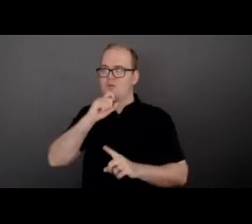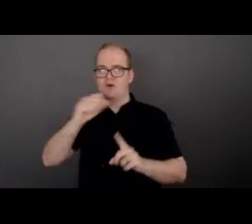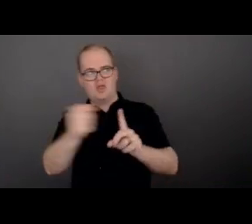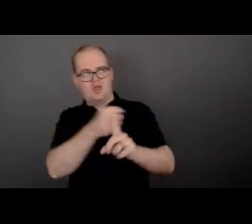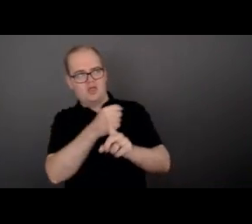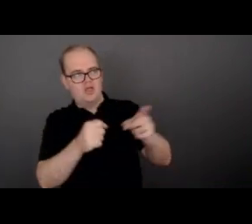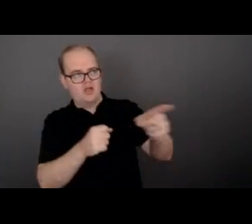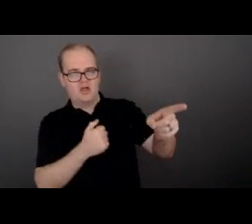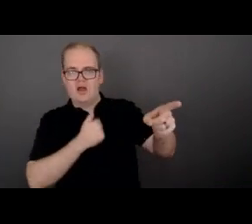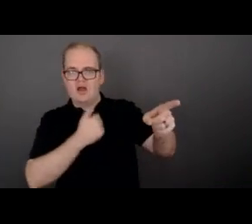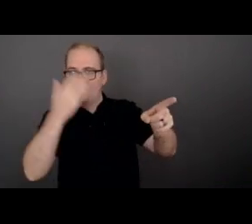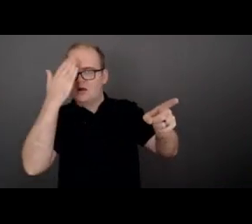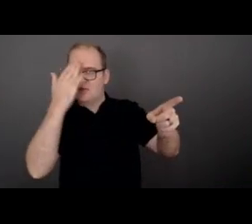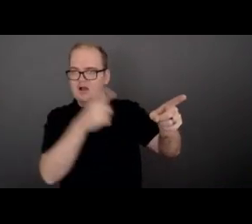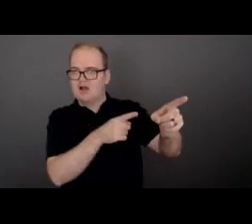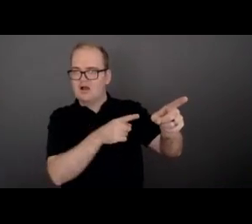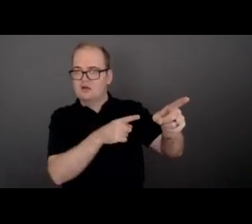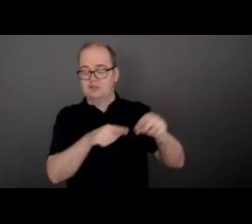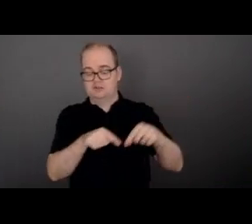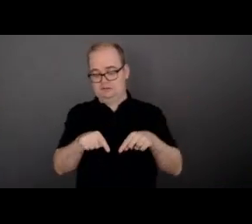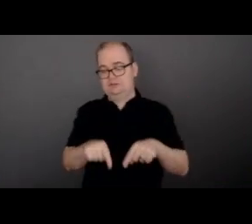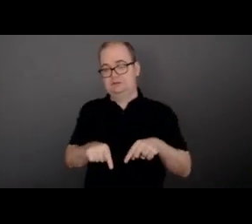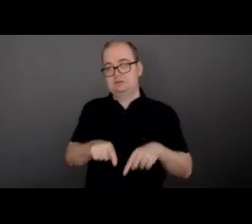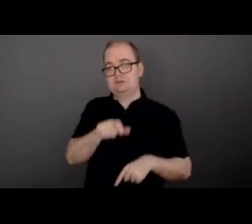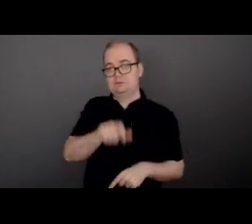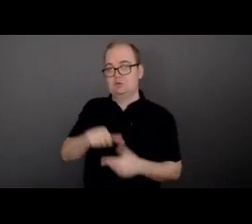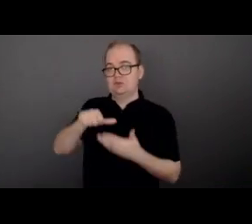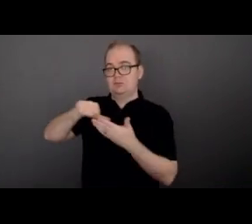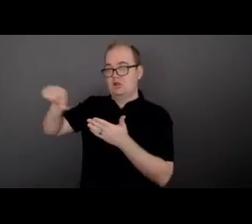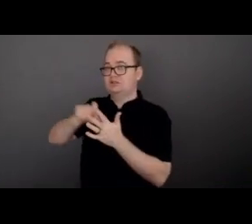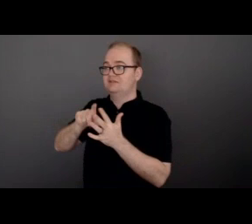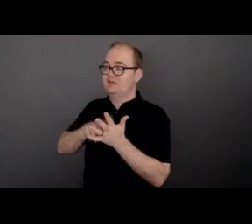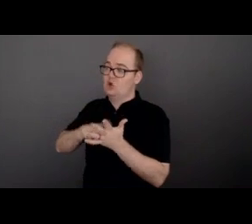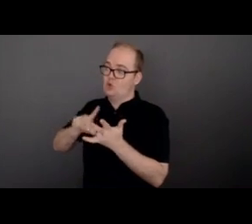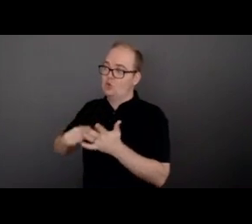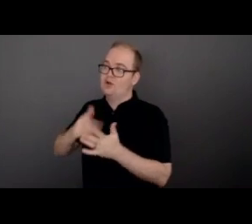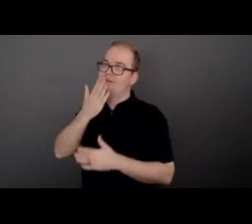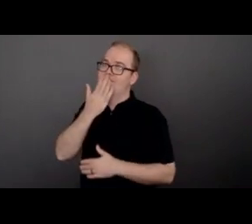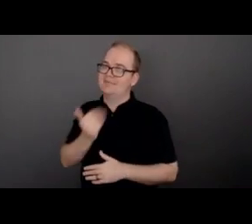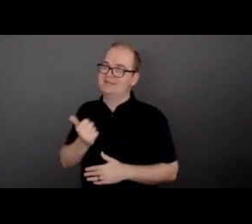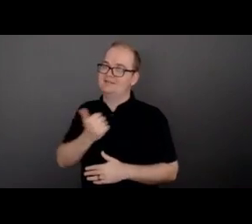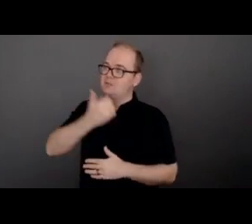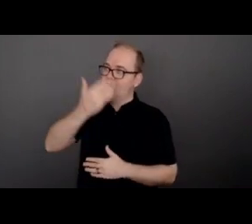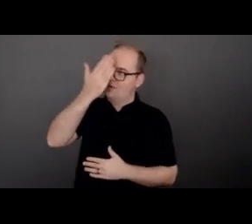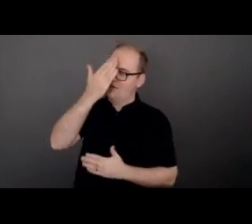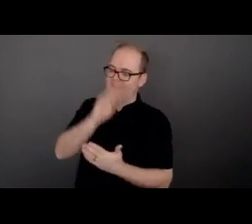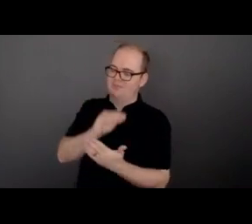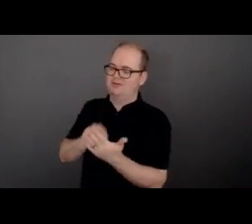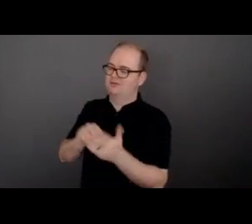Person A applies for the DVO and they ask for their mum to be a named person.